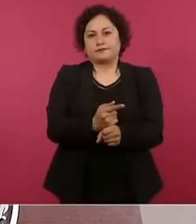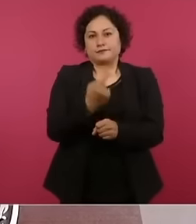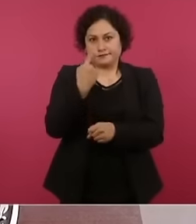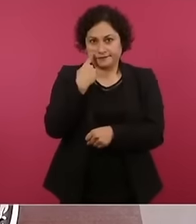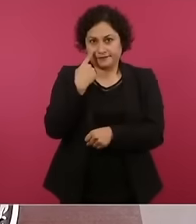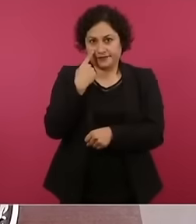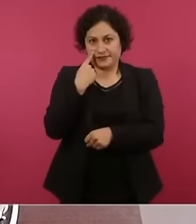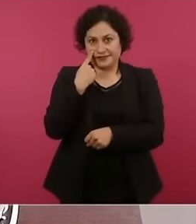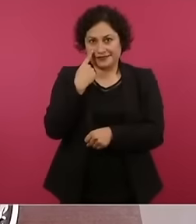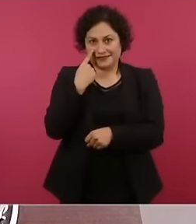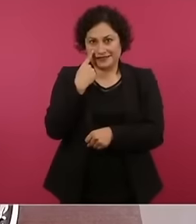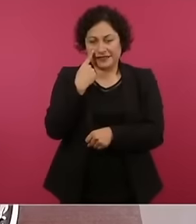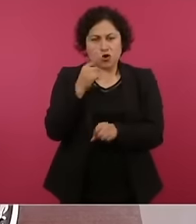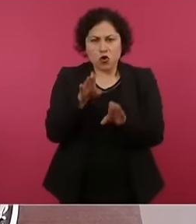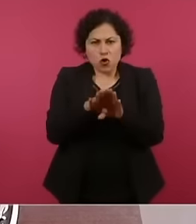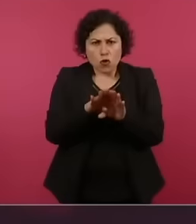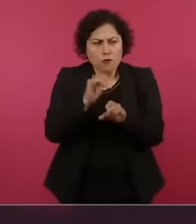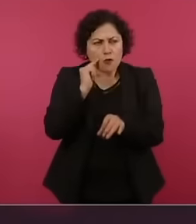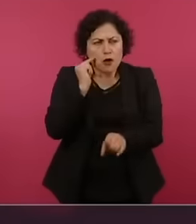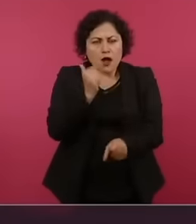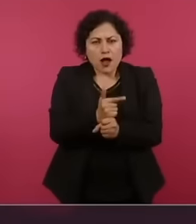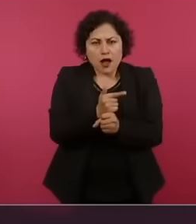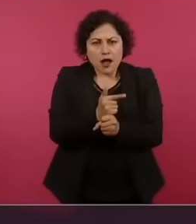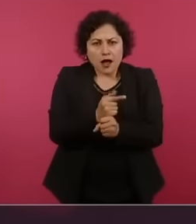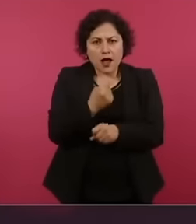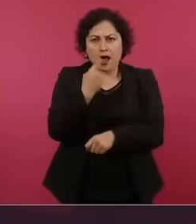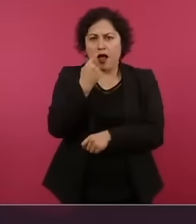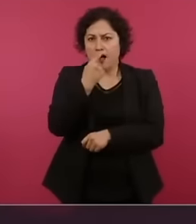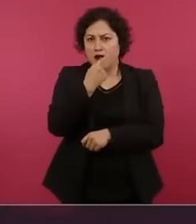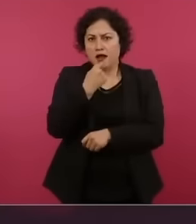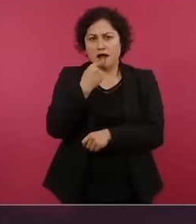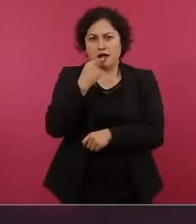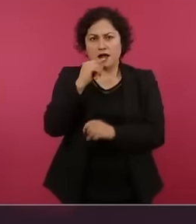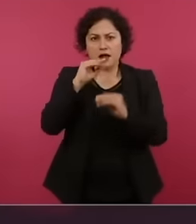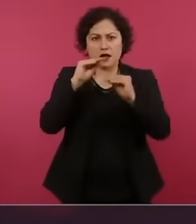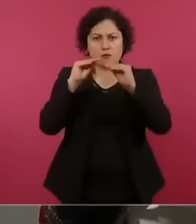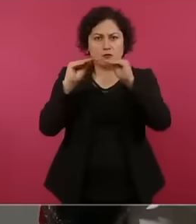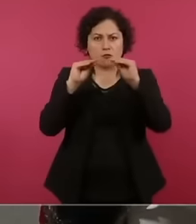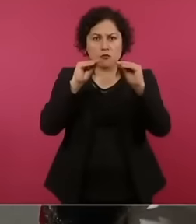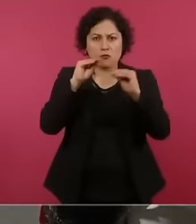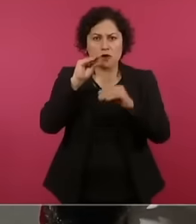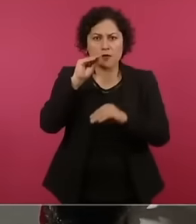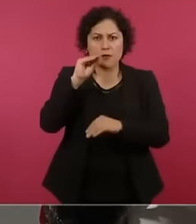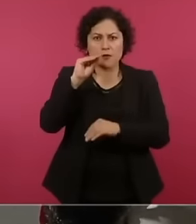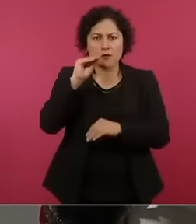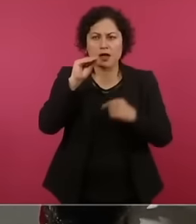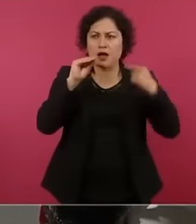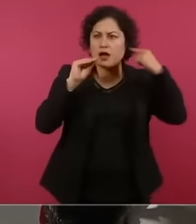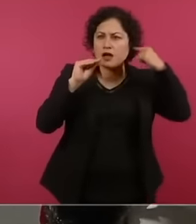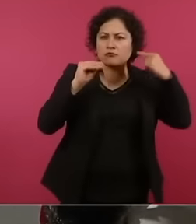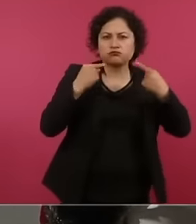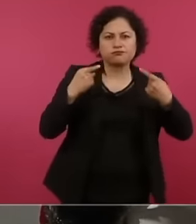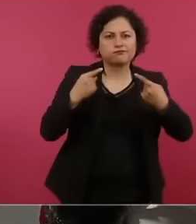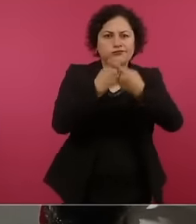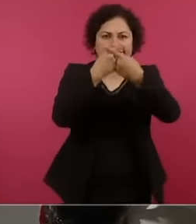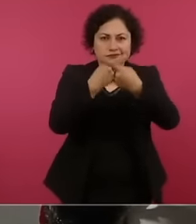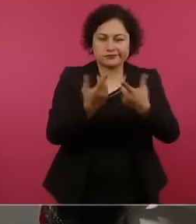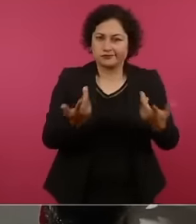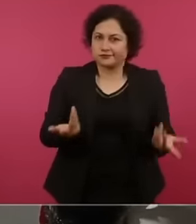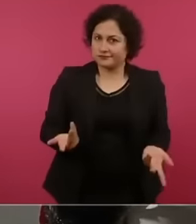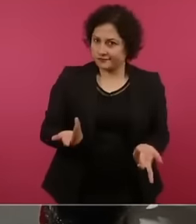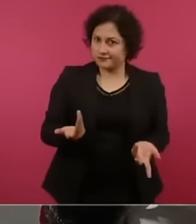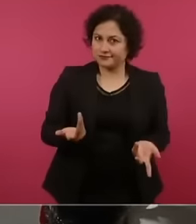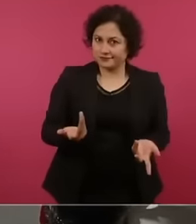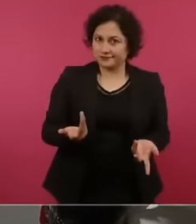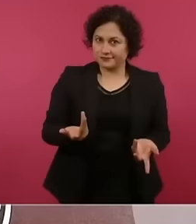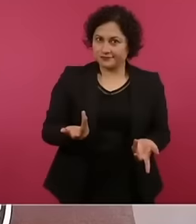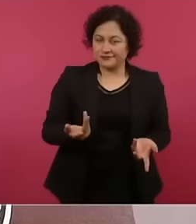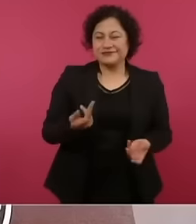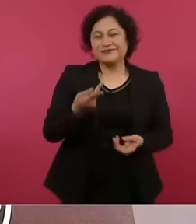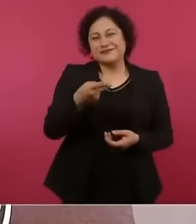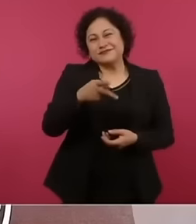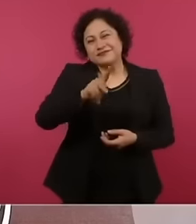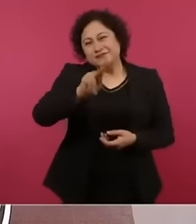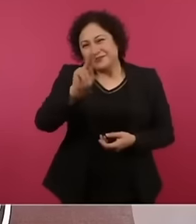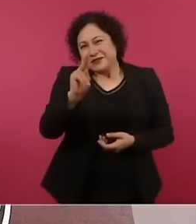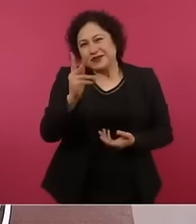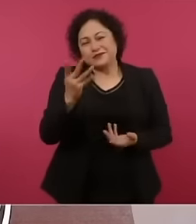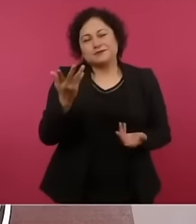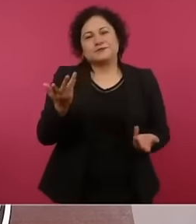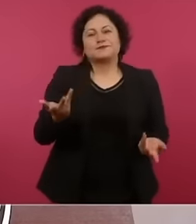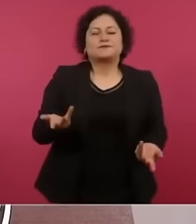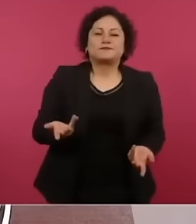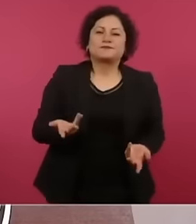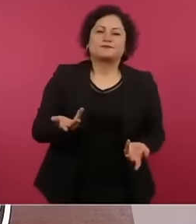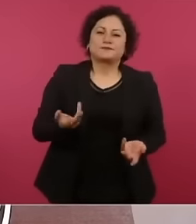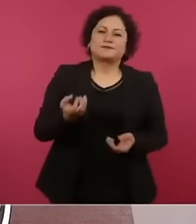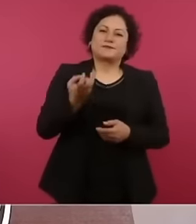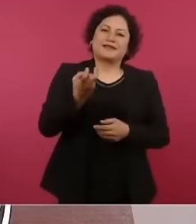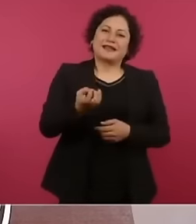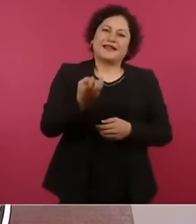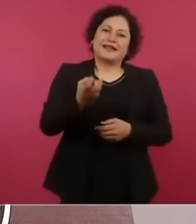movement of the mouth does not coincide with this speech, but that is already paying